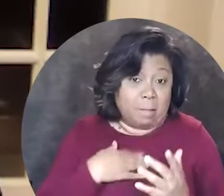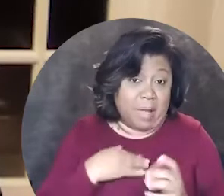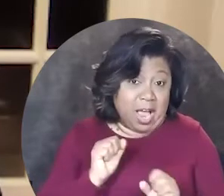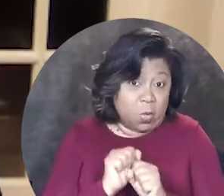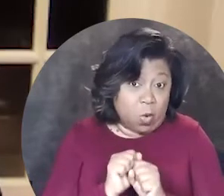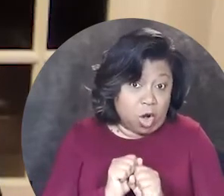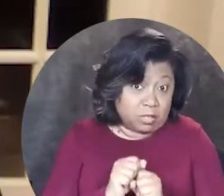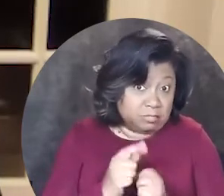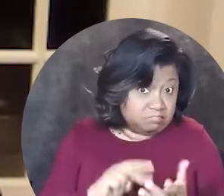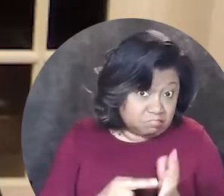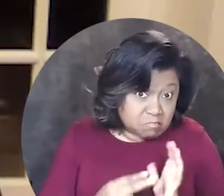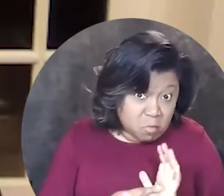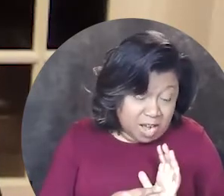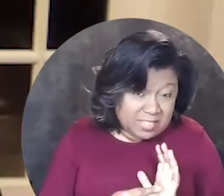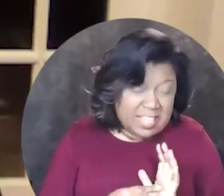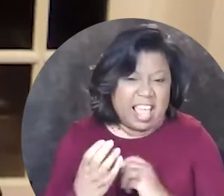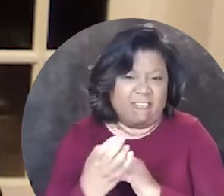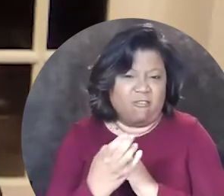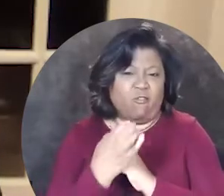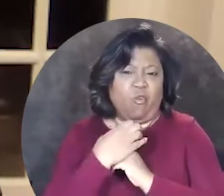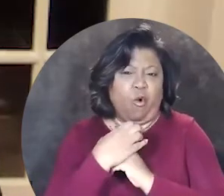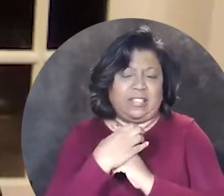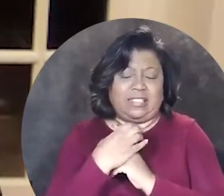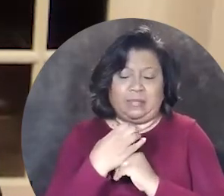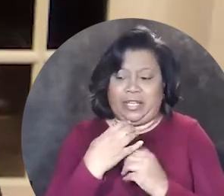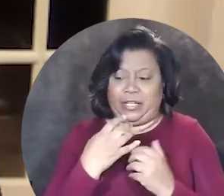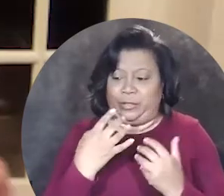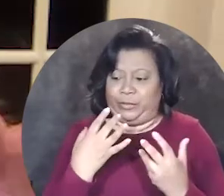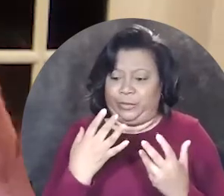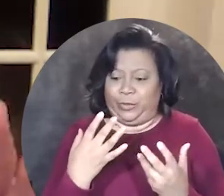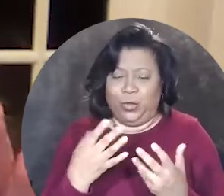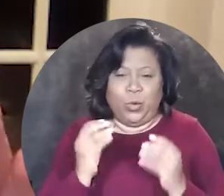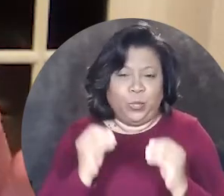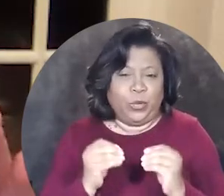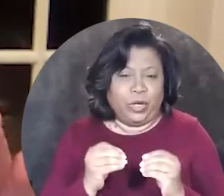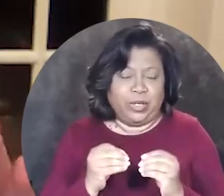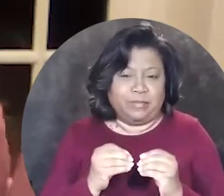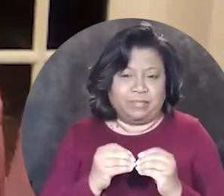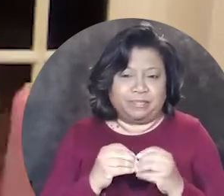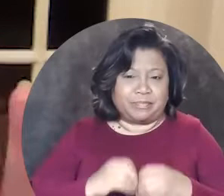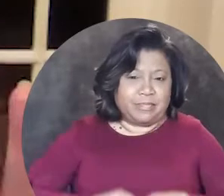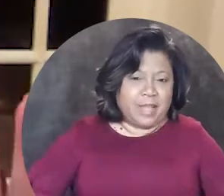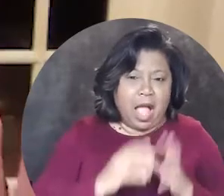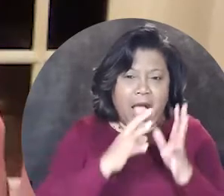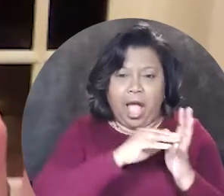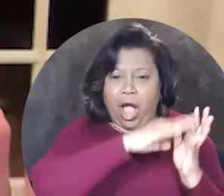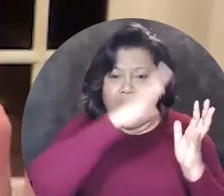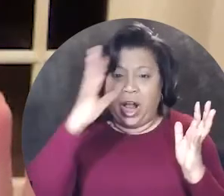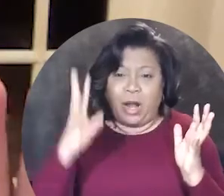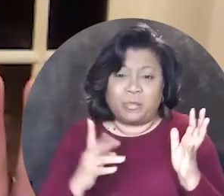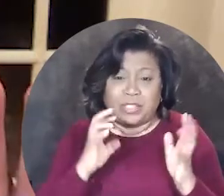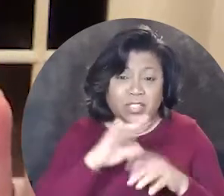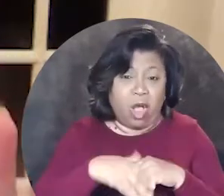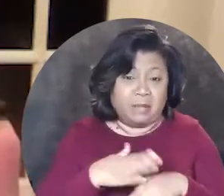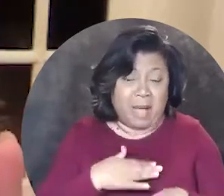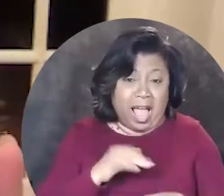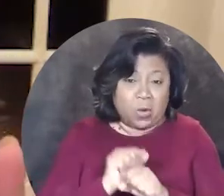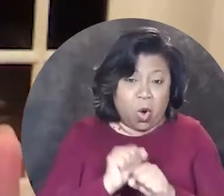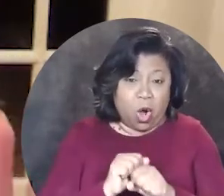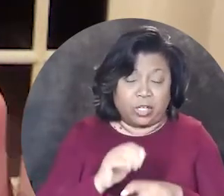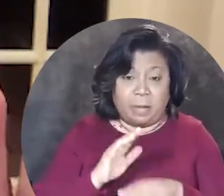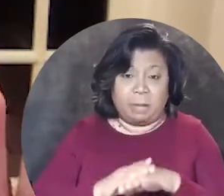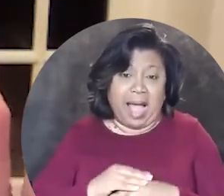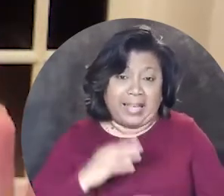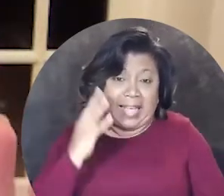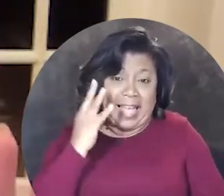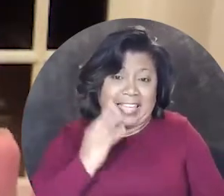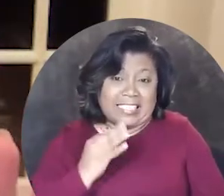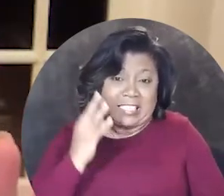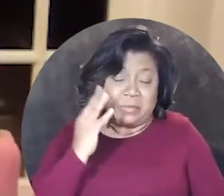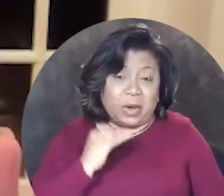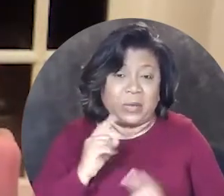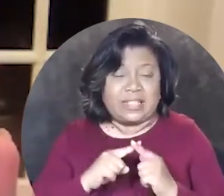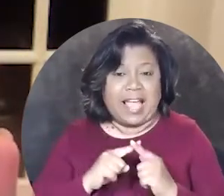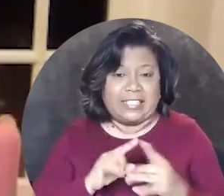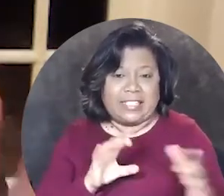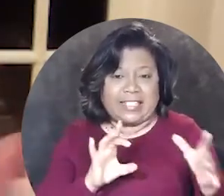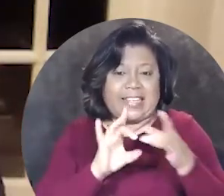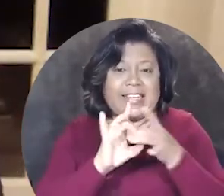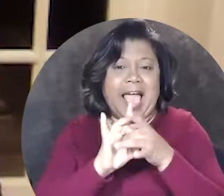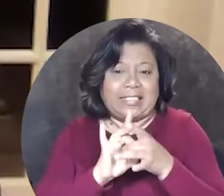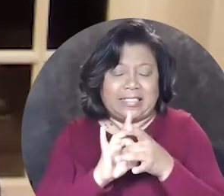what my work was, it forced me to put a prism onto my work, onto my experience, and to connect it